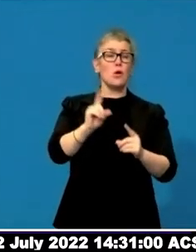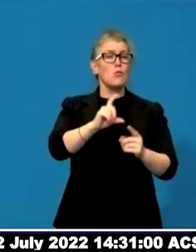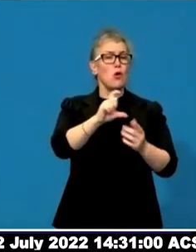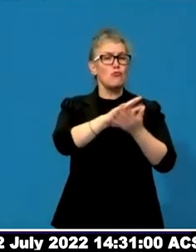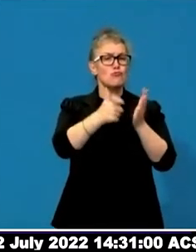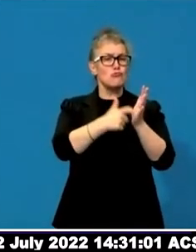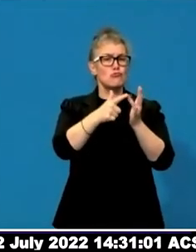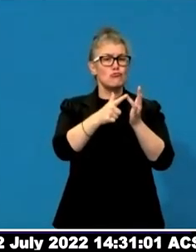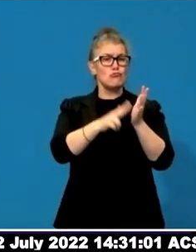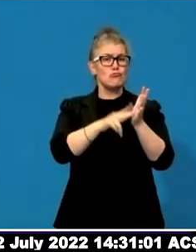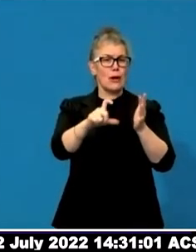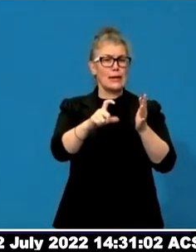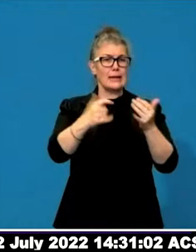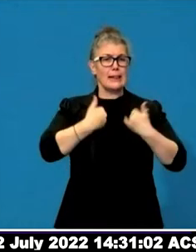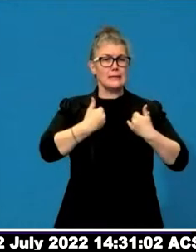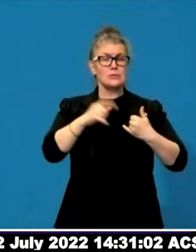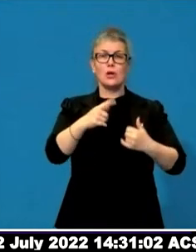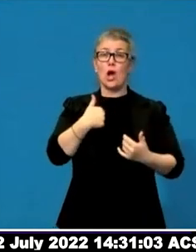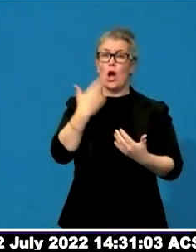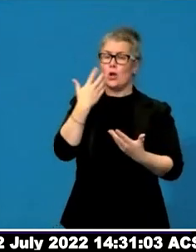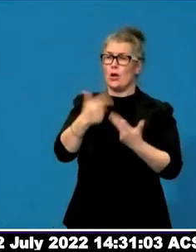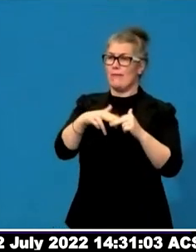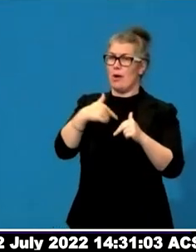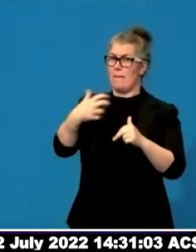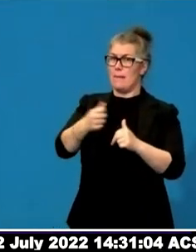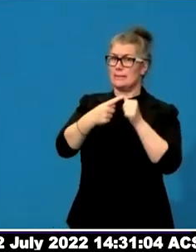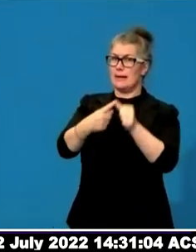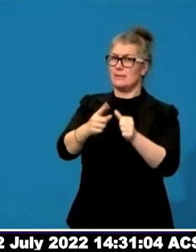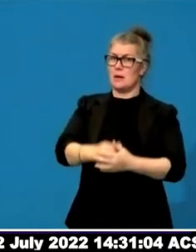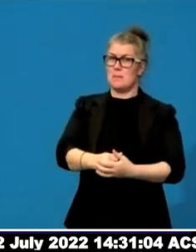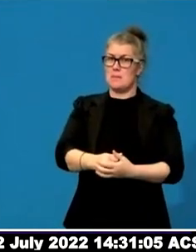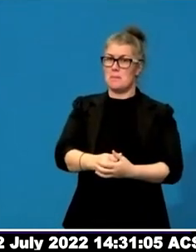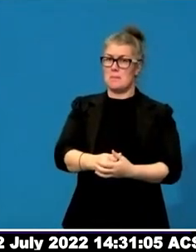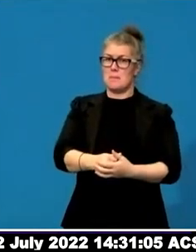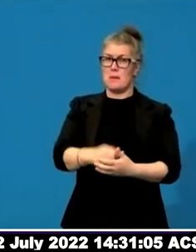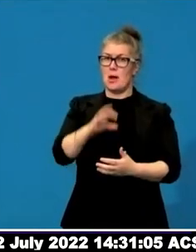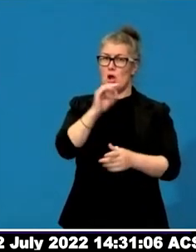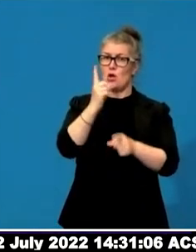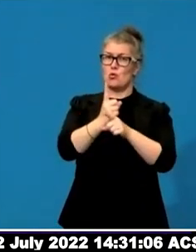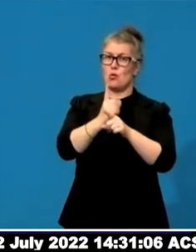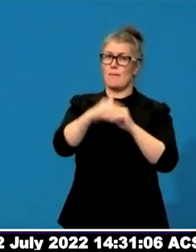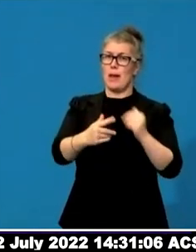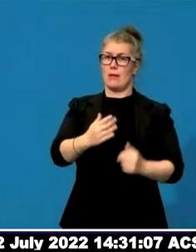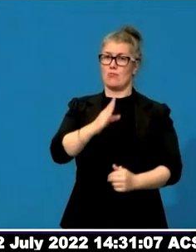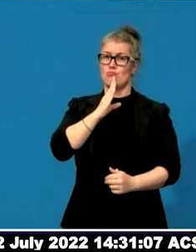I don't know if I have to answer that. That's okay. I don't believe in speaking about private medical conditions publicly.